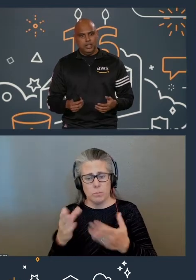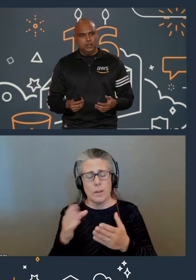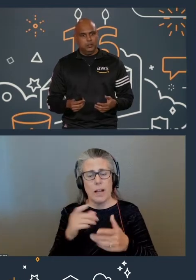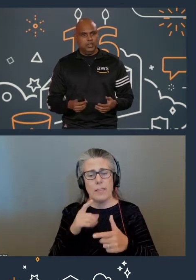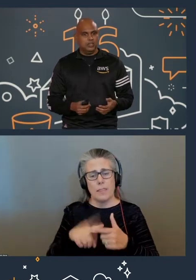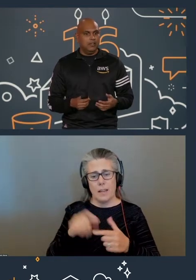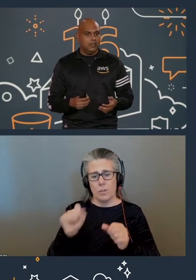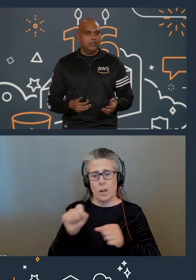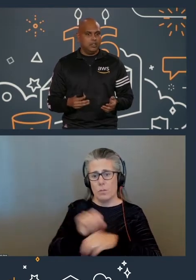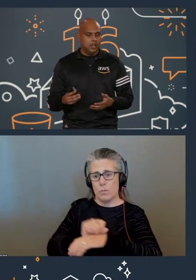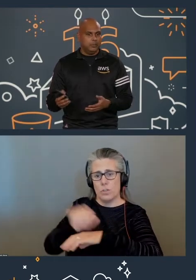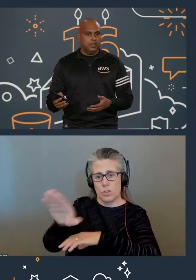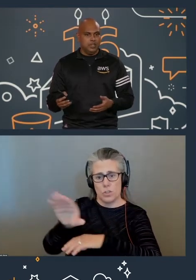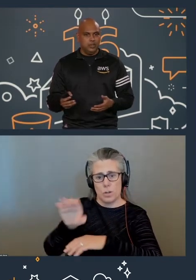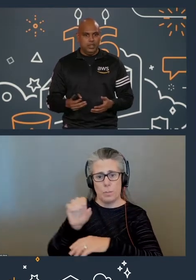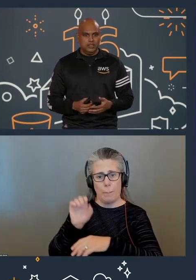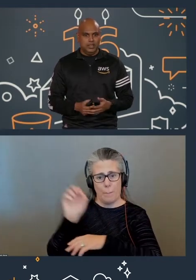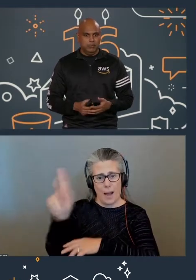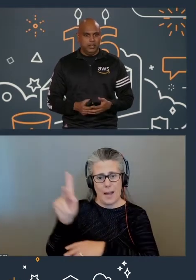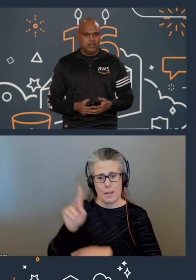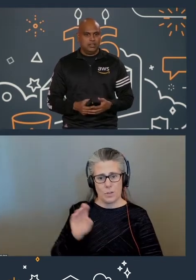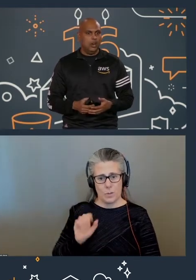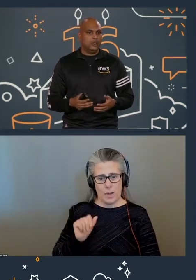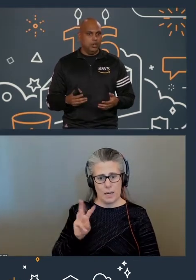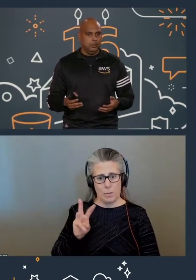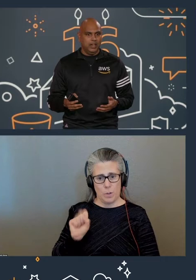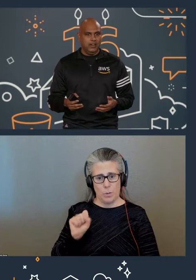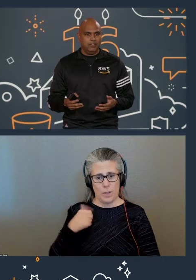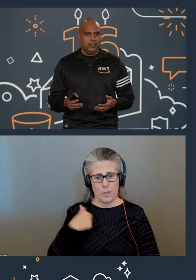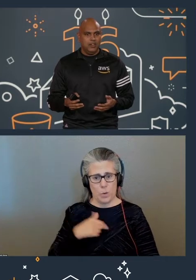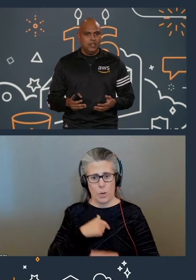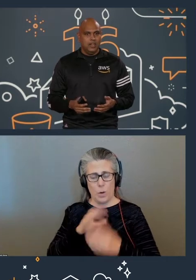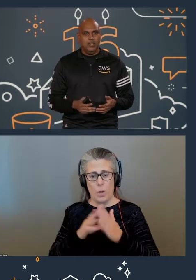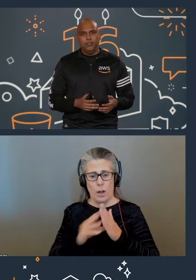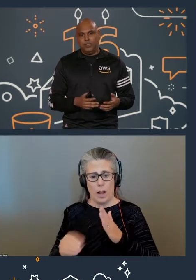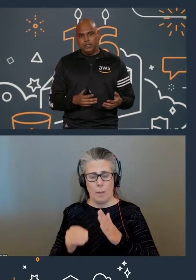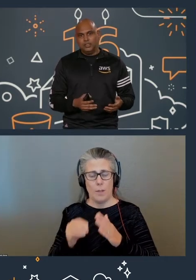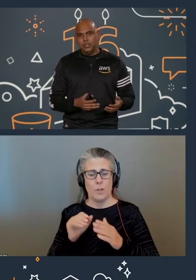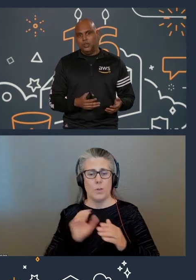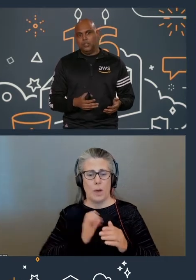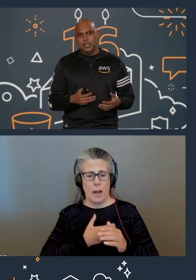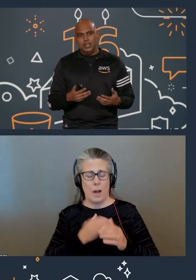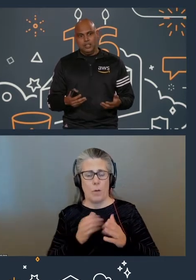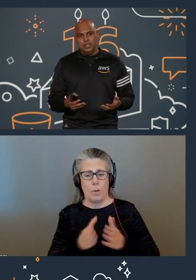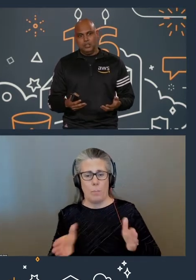and we will copy into your S3 buckets on your behalf. And for this, you don't really need